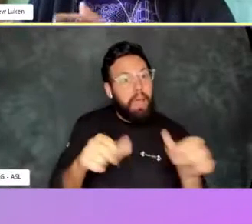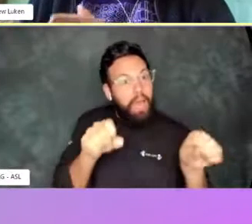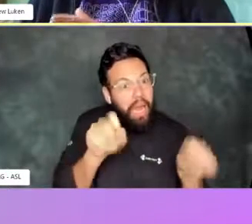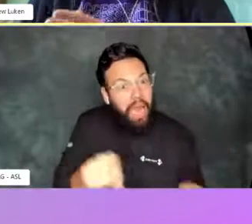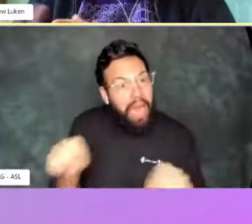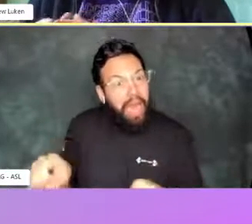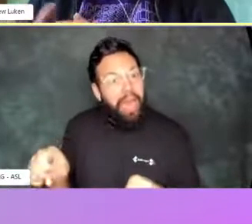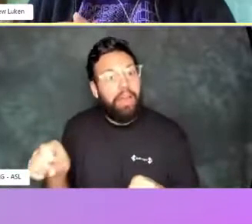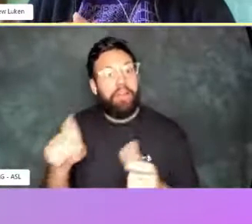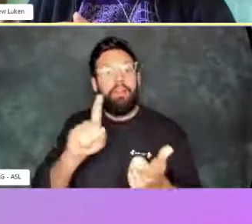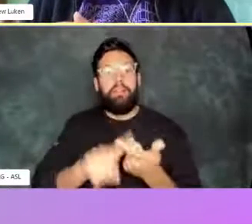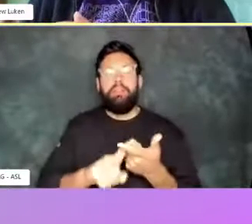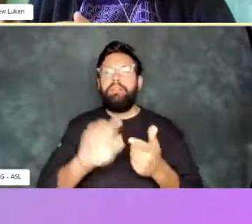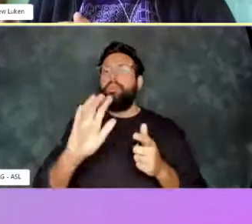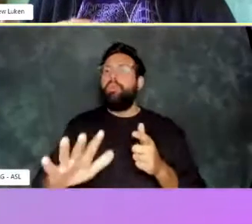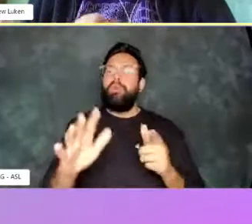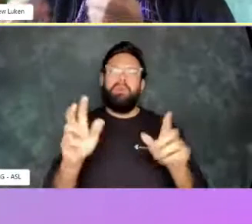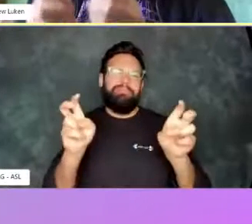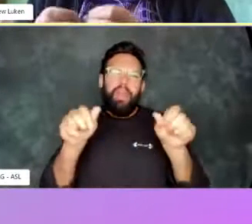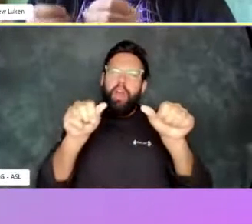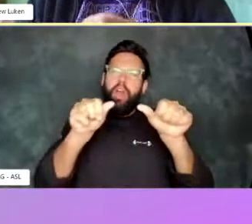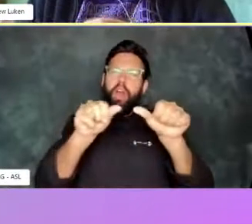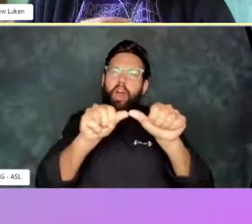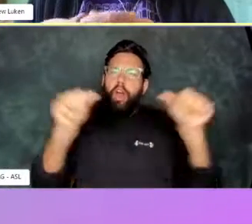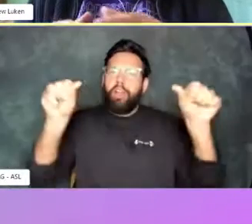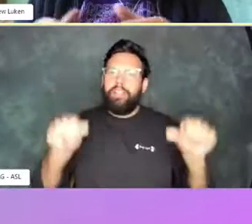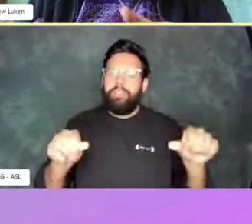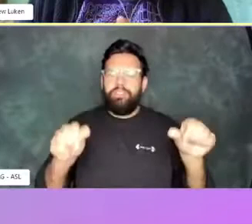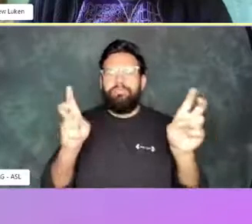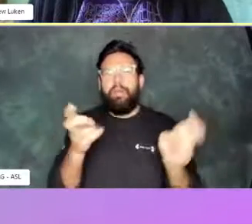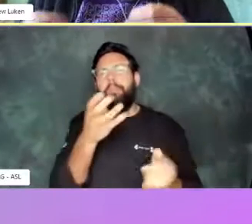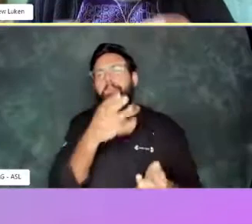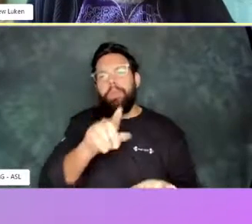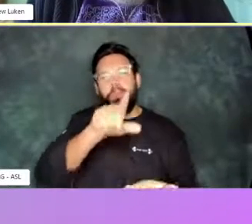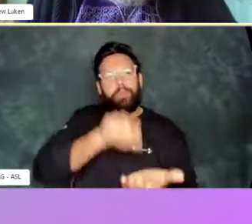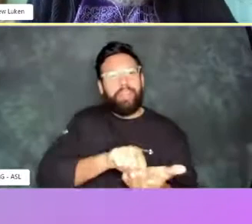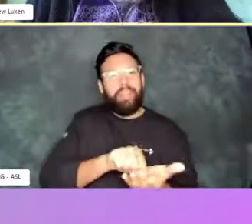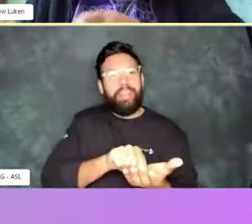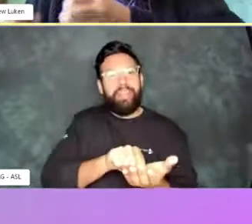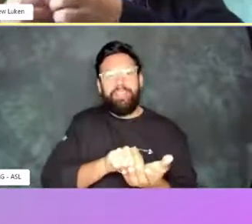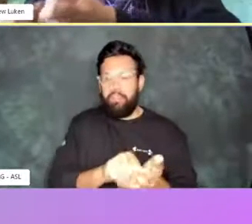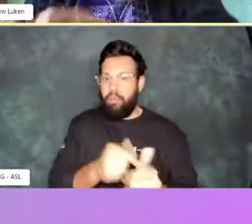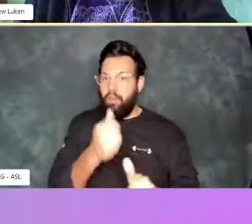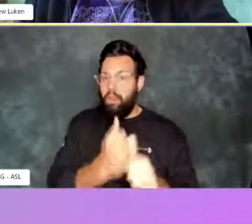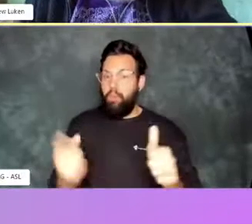fail. In that design. Your design should be blueprints it needs to be